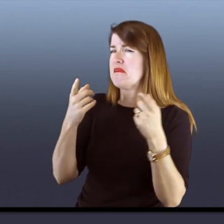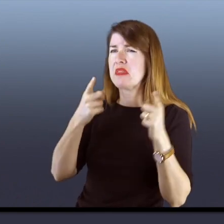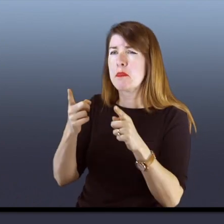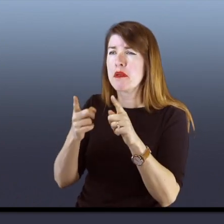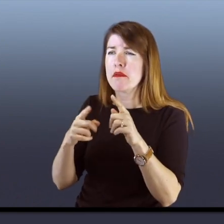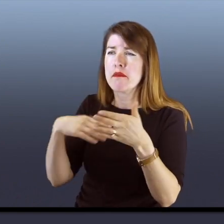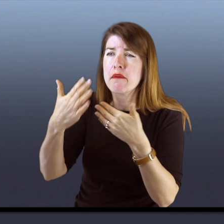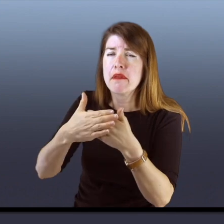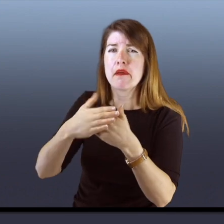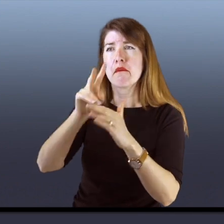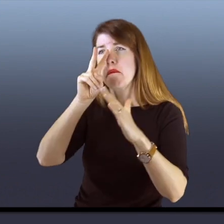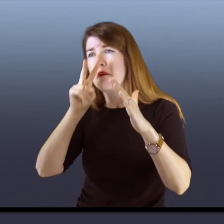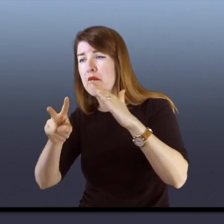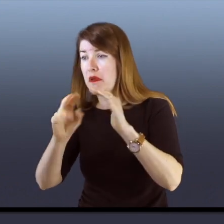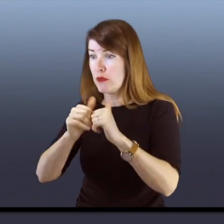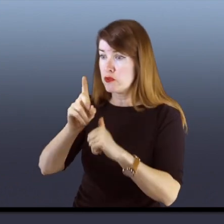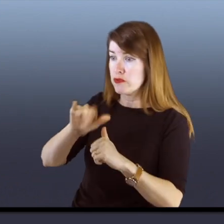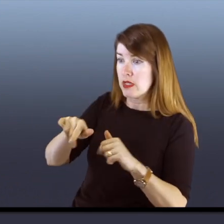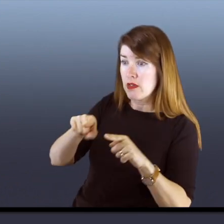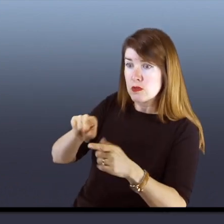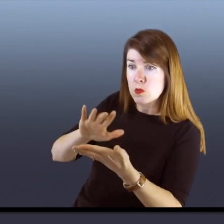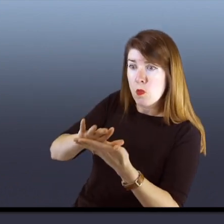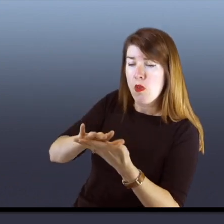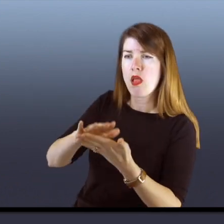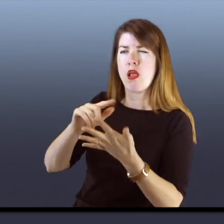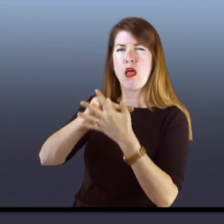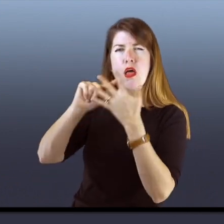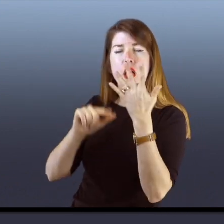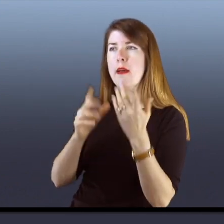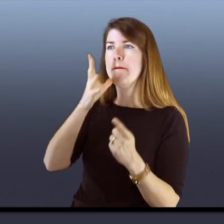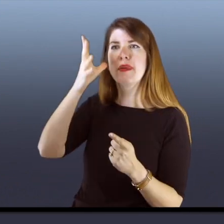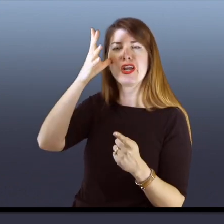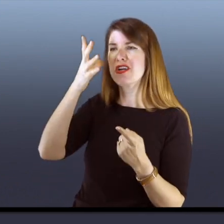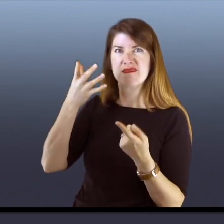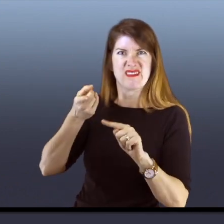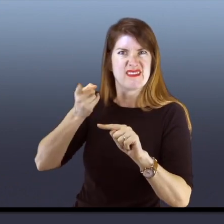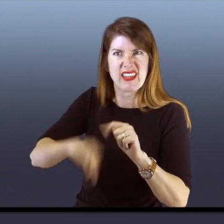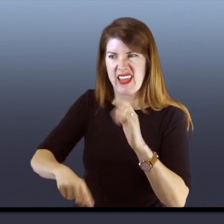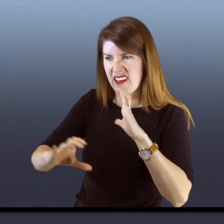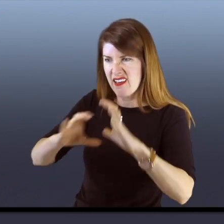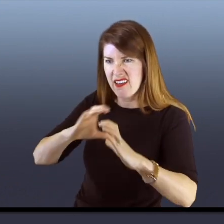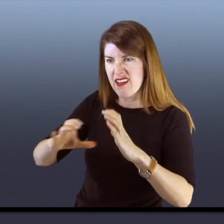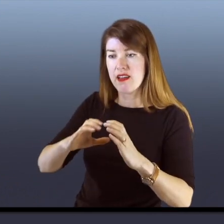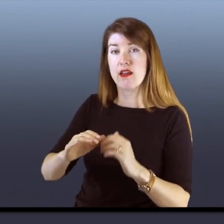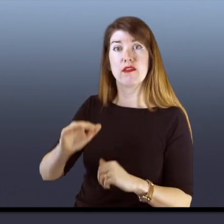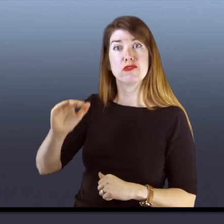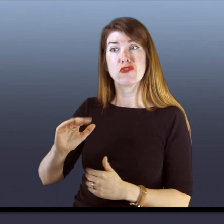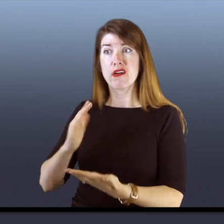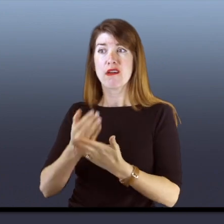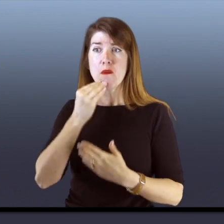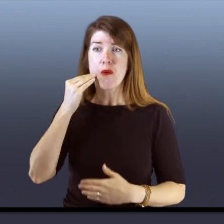about how was your day at school, and those parents can't have those conversations. When their child comes home, it's like how was your day at school today?